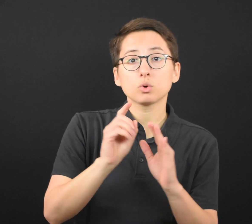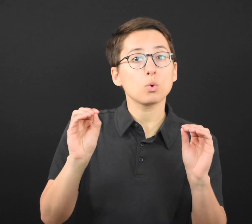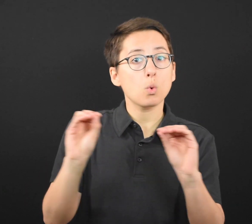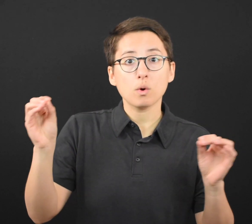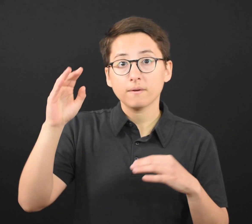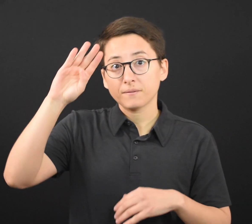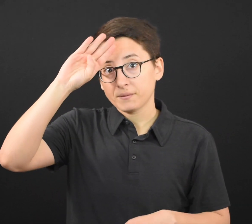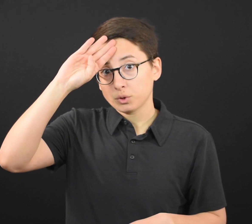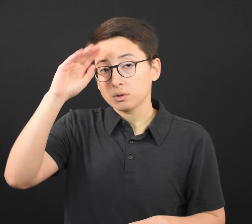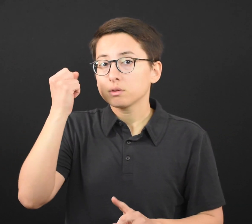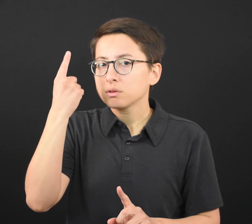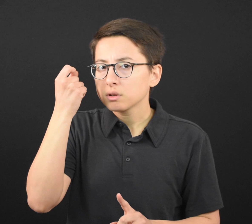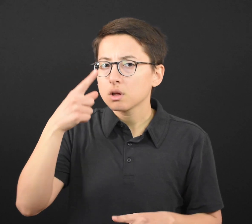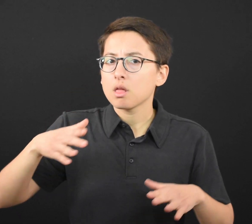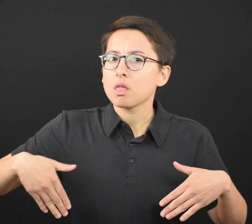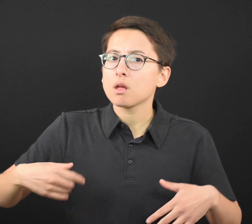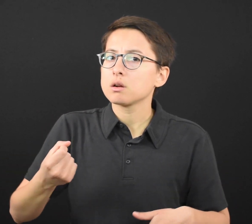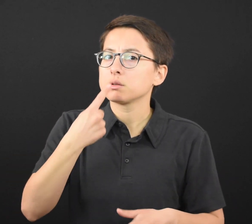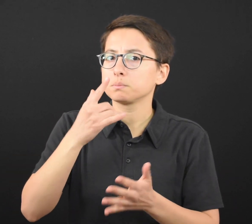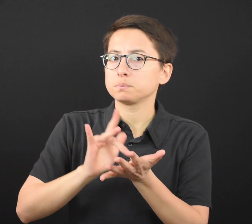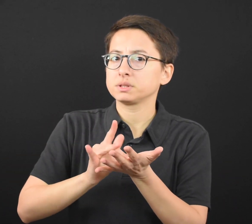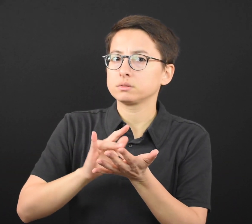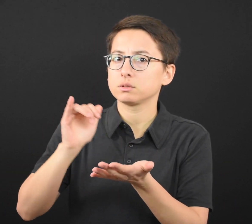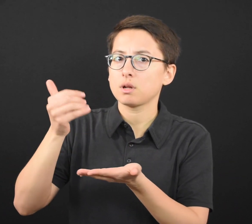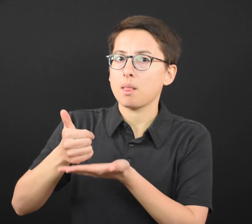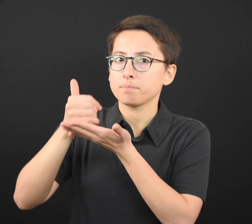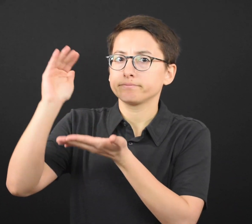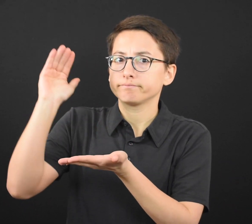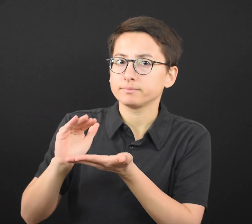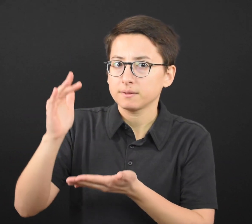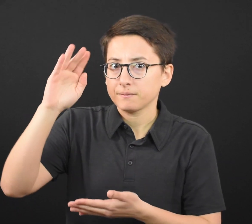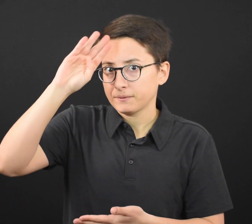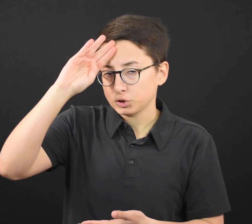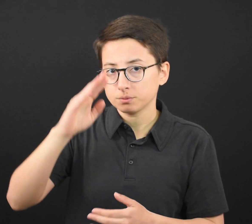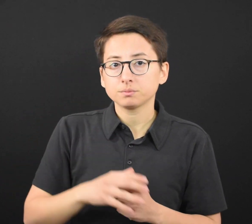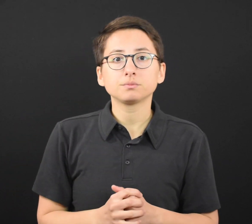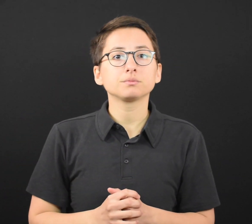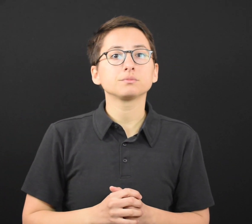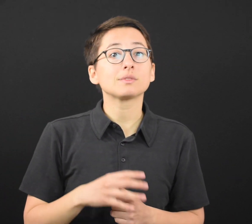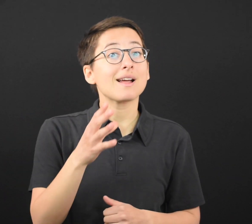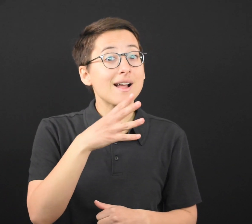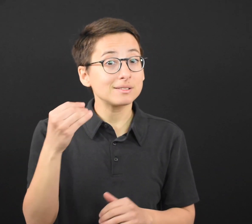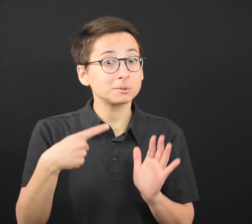without fever-reducing medications, and ○ Other symptoms of COVID-19 are improving.